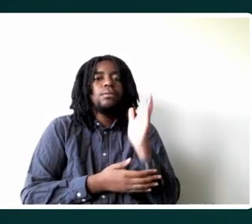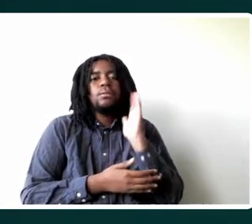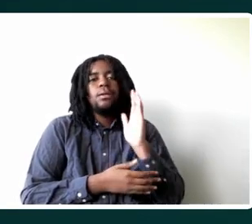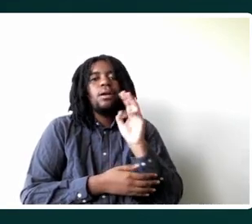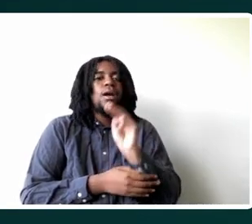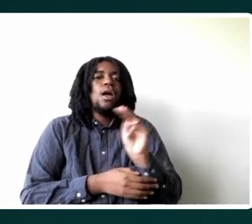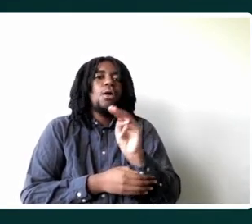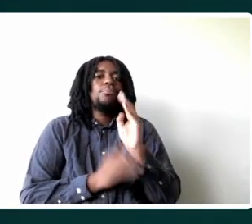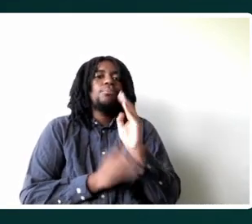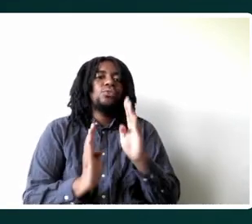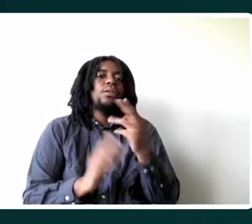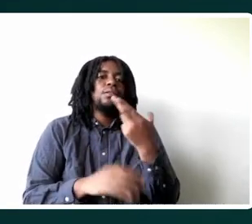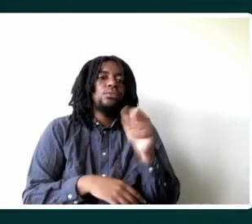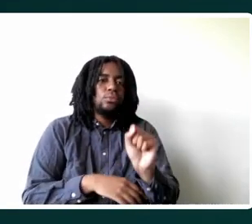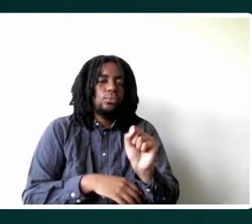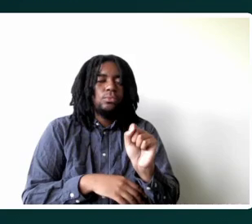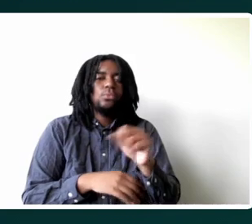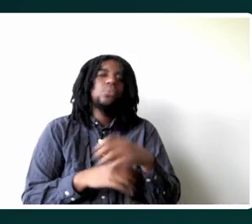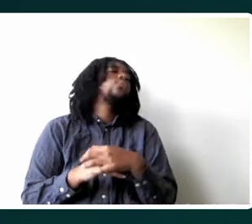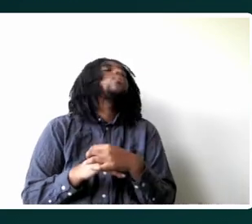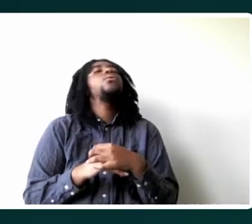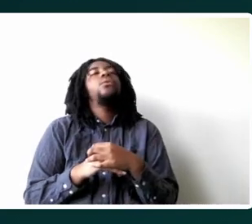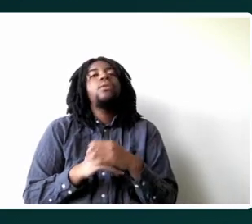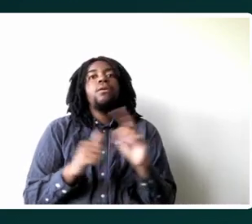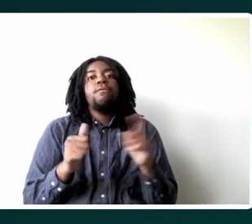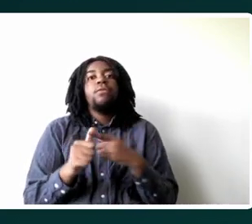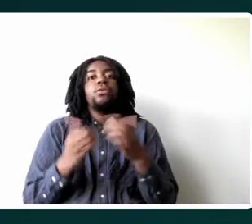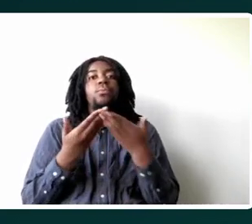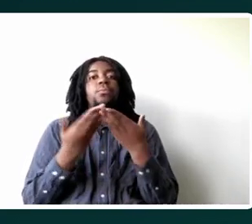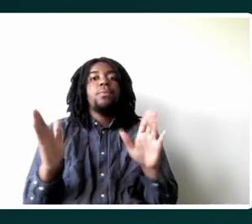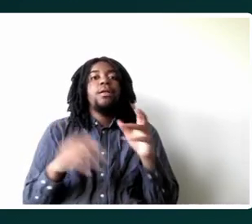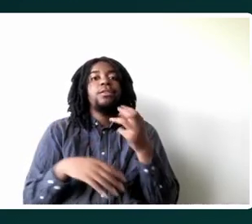which was actually the first public high school for African American students anywhere in the